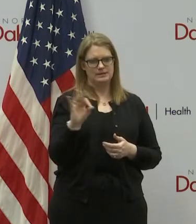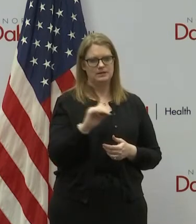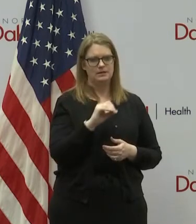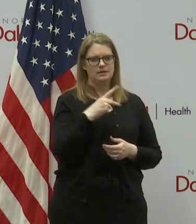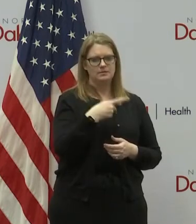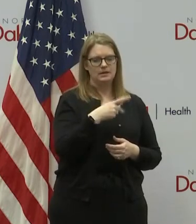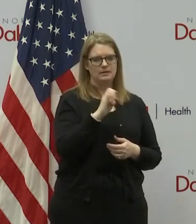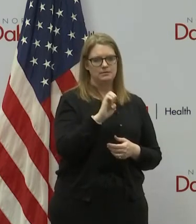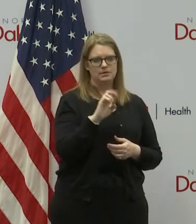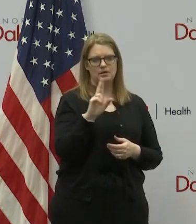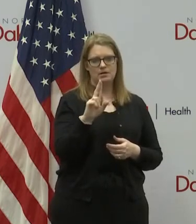TUESDAY THE REGULAR CLAIMS,